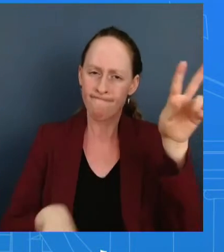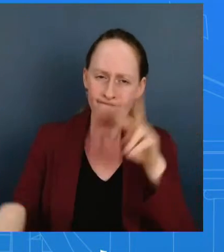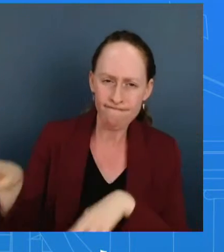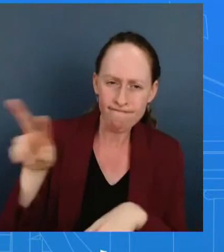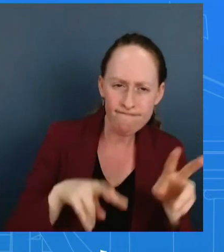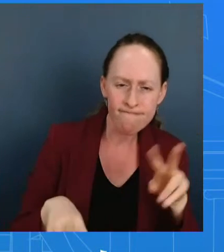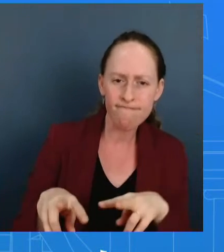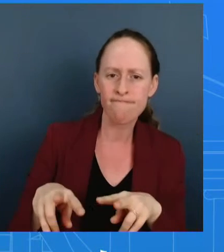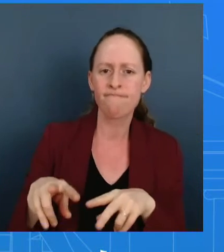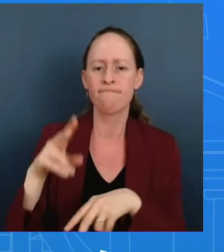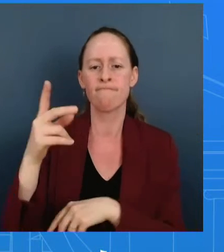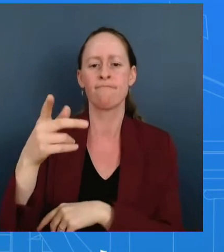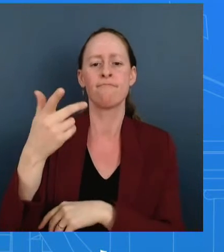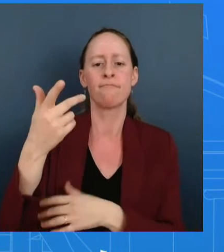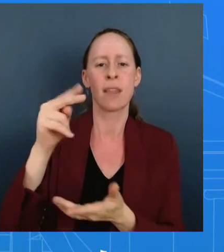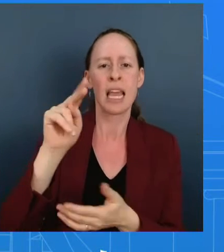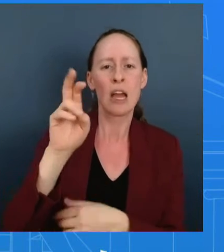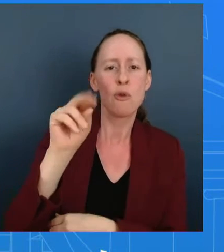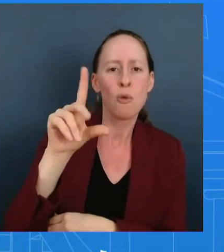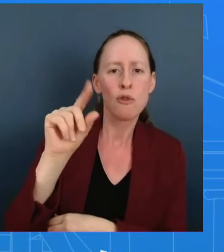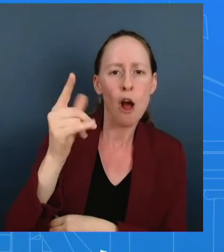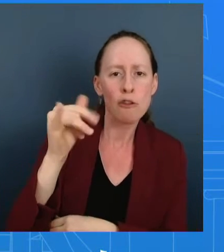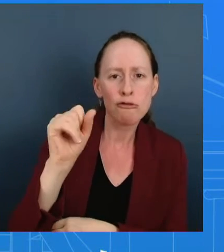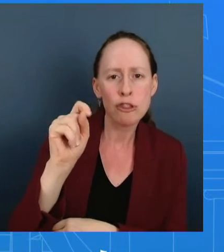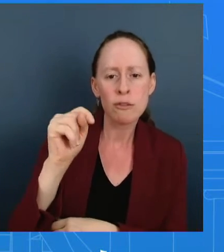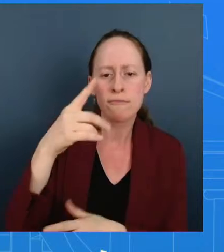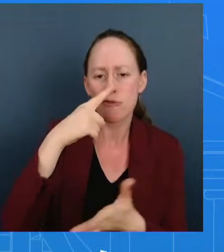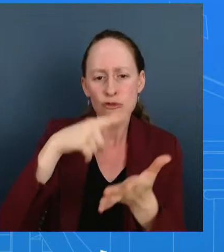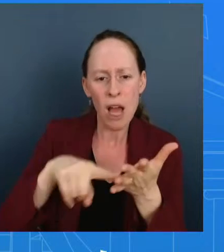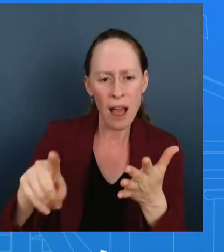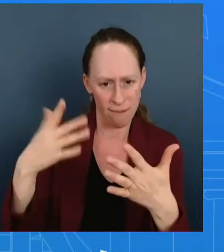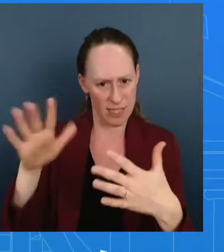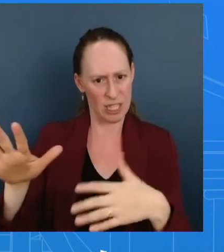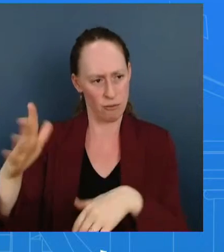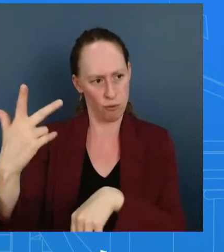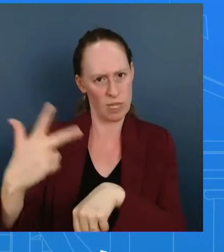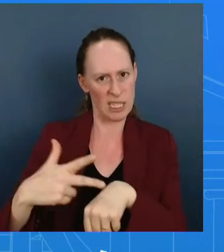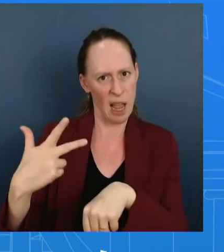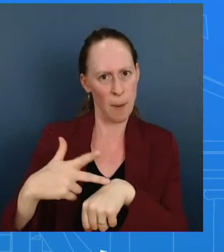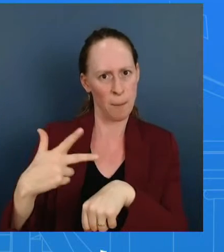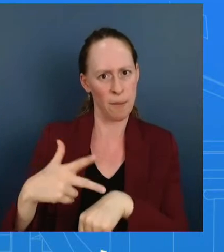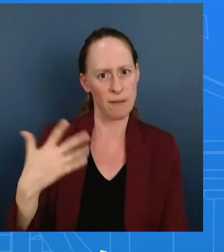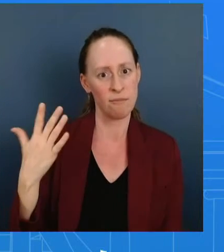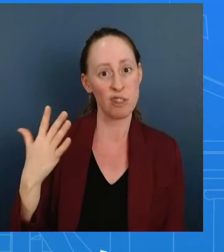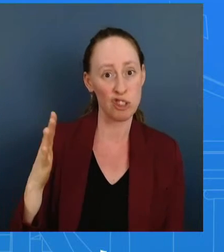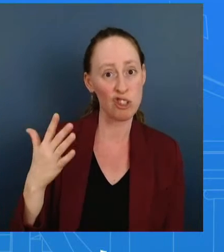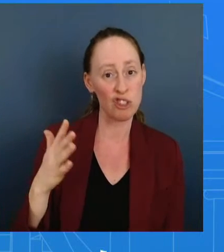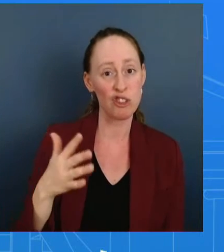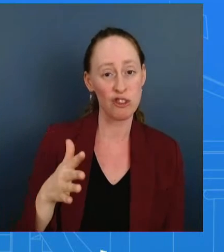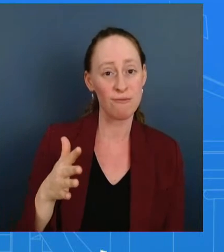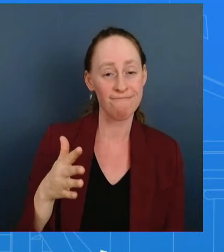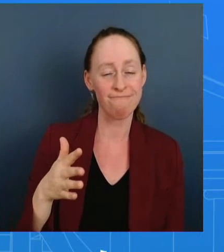So, I am telling you that he has seen a neurologist three times while he has been in this presidency. That's what I'm saying.